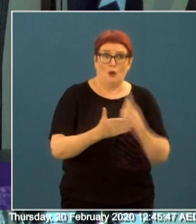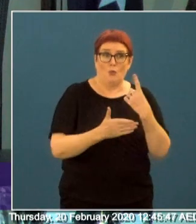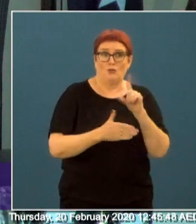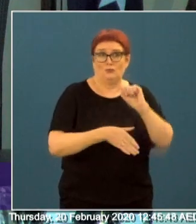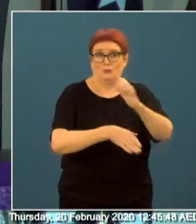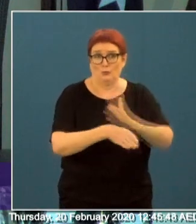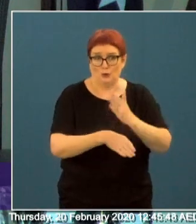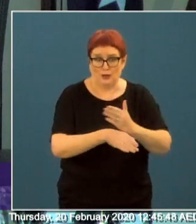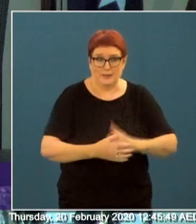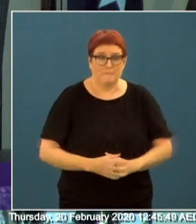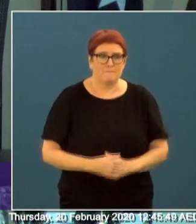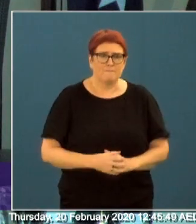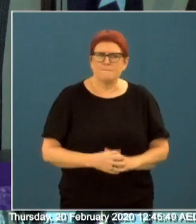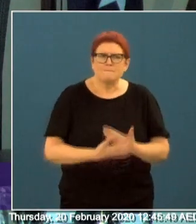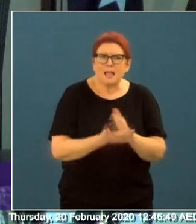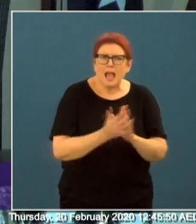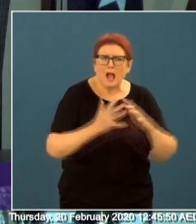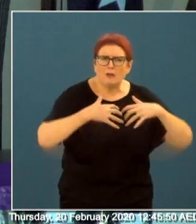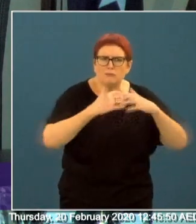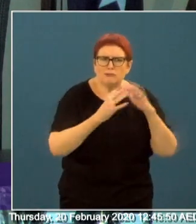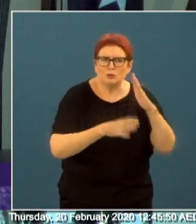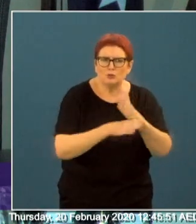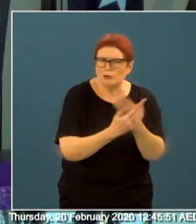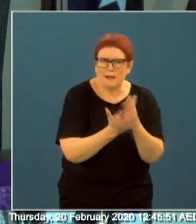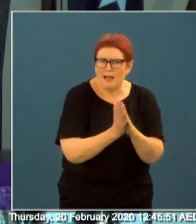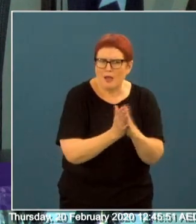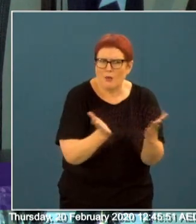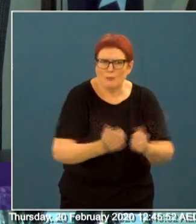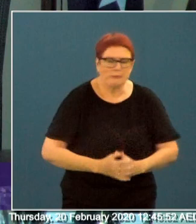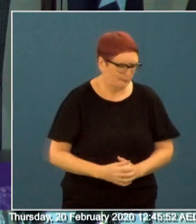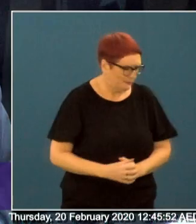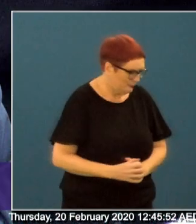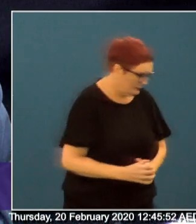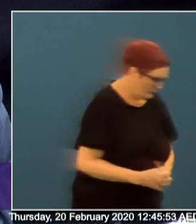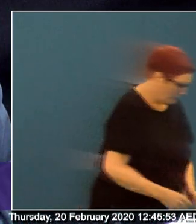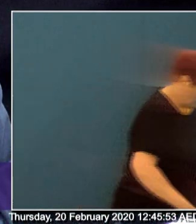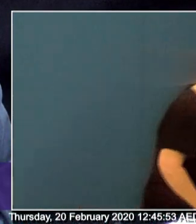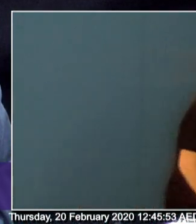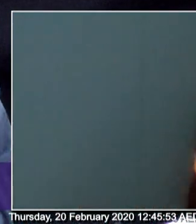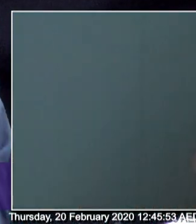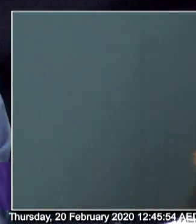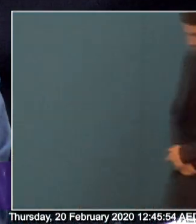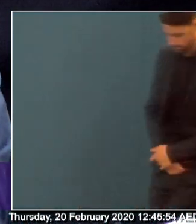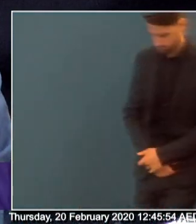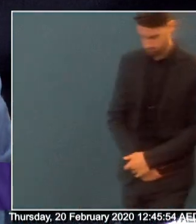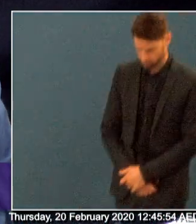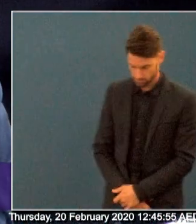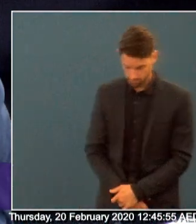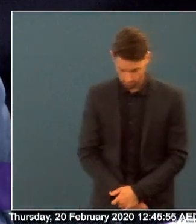How did it come to be established in New South Wales? This was a very, I think,